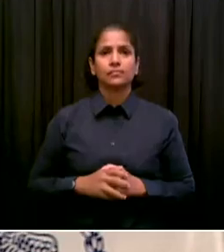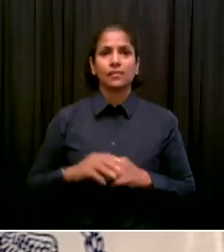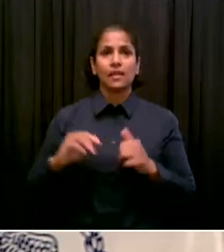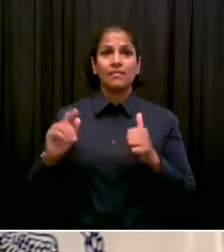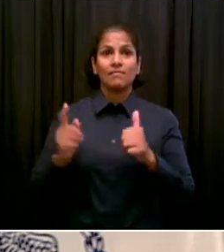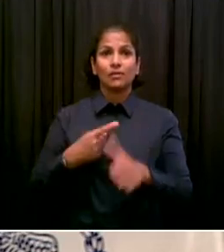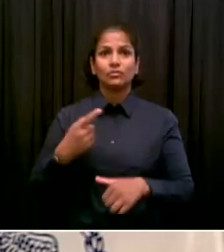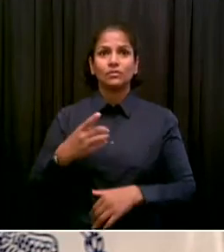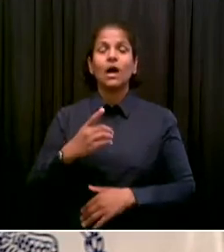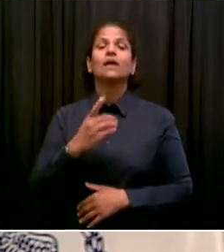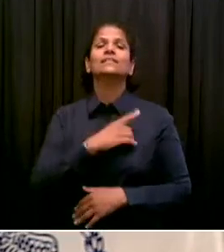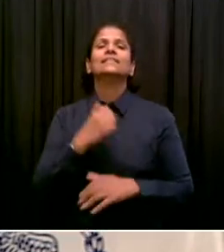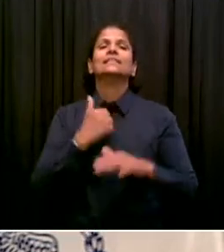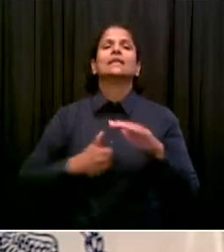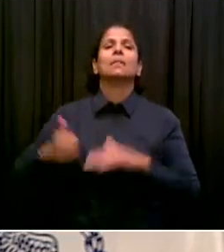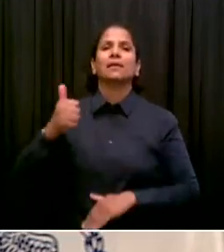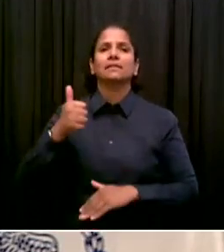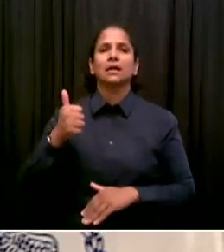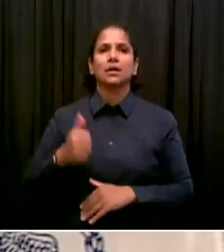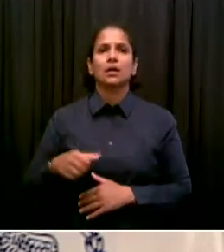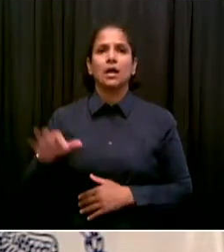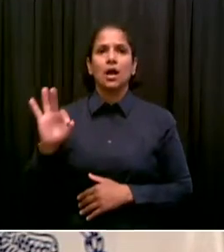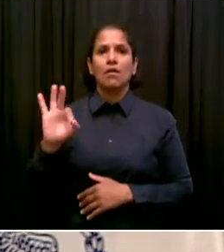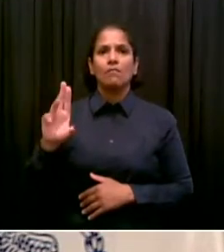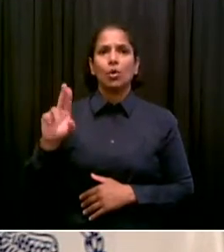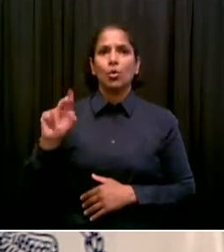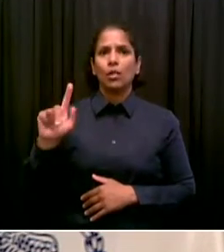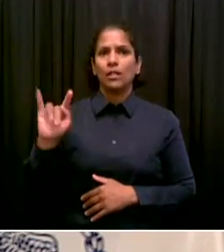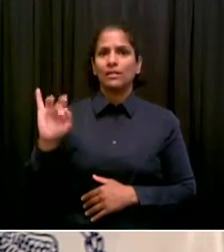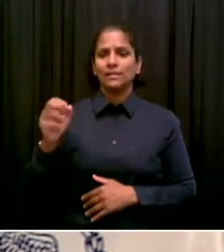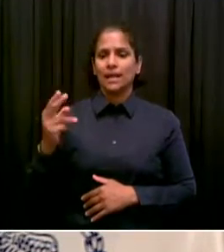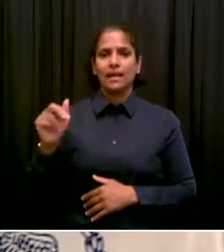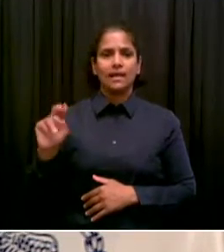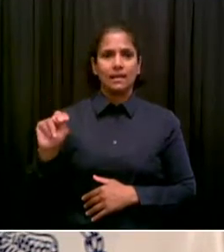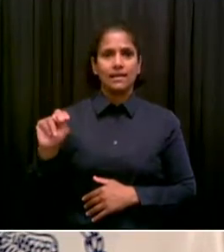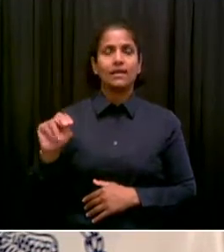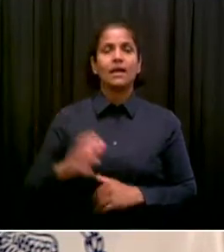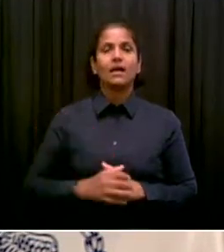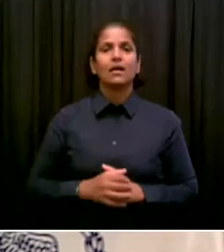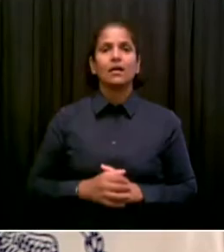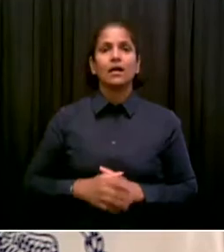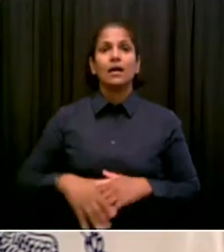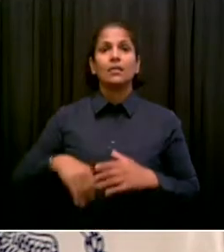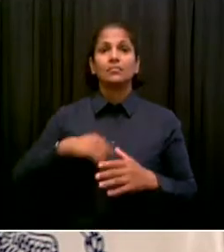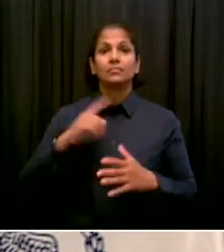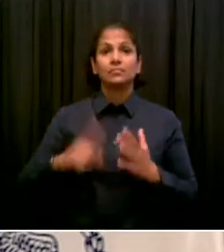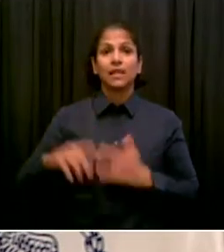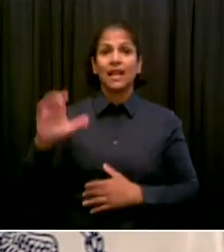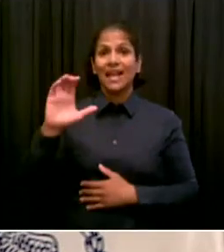HOSPITALS, GENSLER PORTER, DEAN HOULIHAN, DIRECTOR OF THE